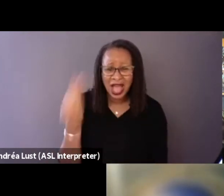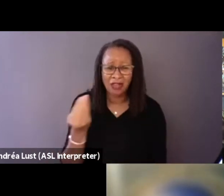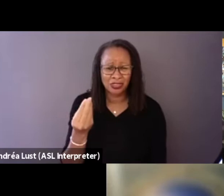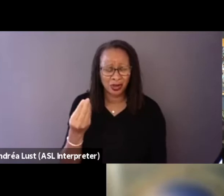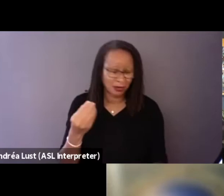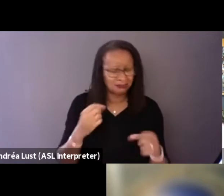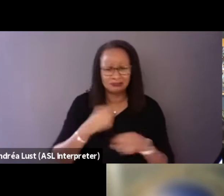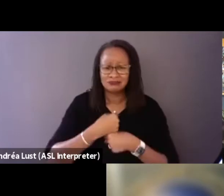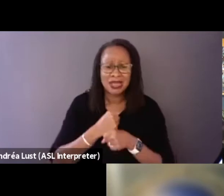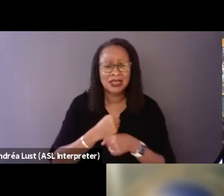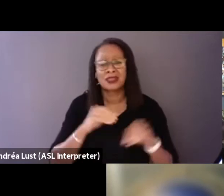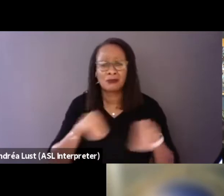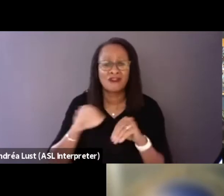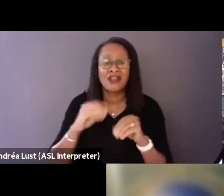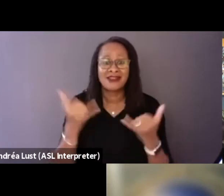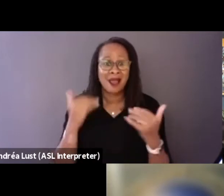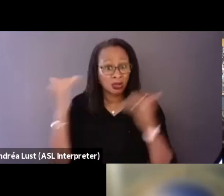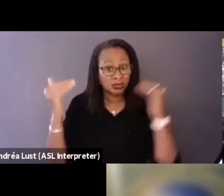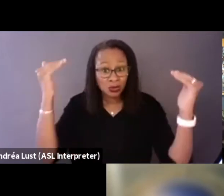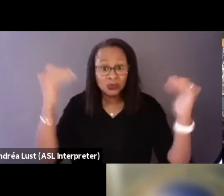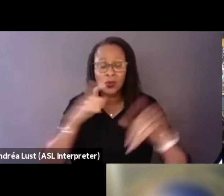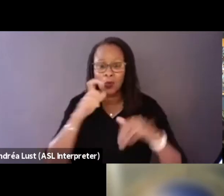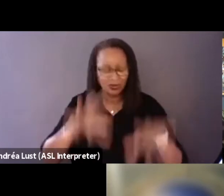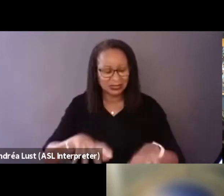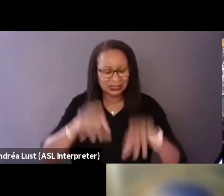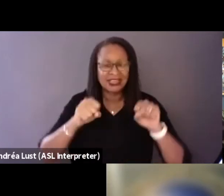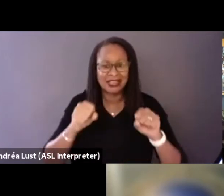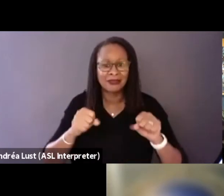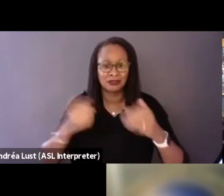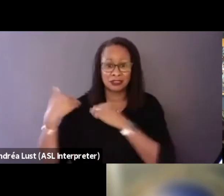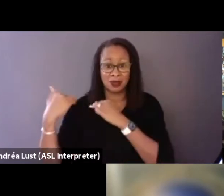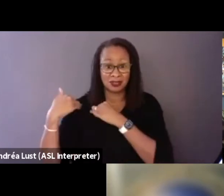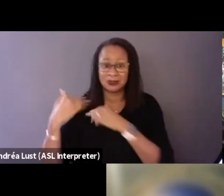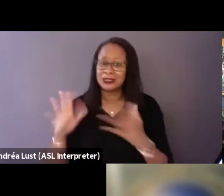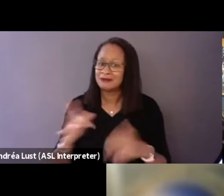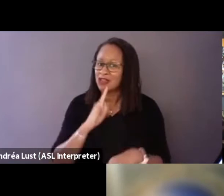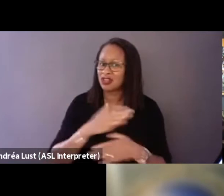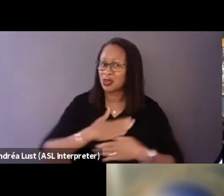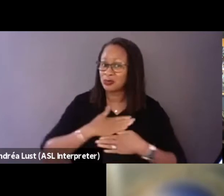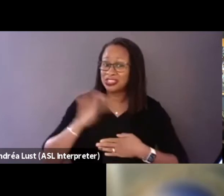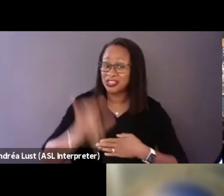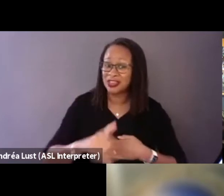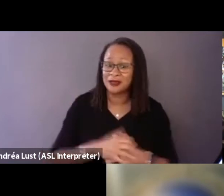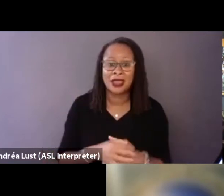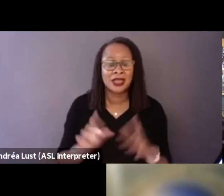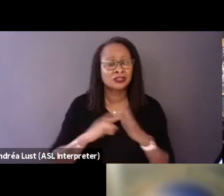and now adults that are going to be taking the baton, so I really, really appreciate that. To get started, Pete,